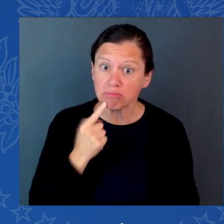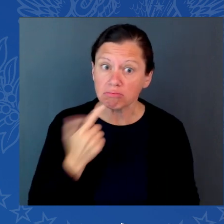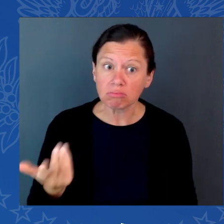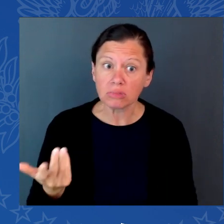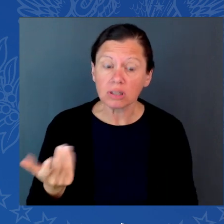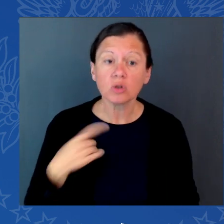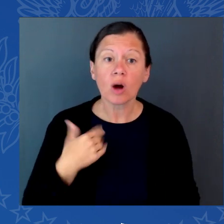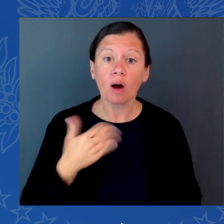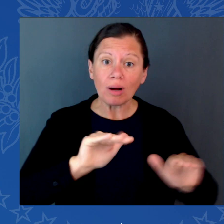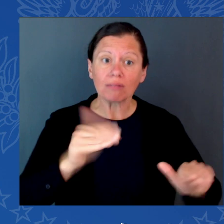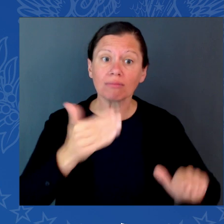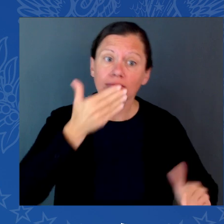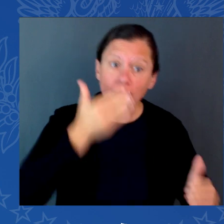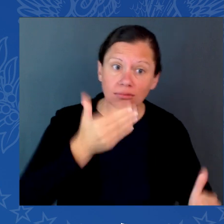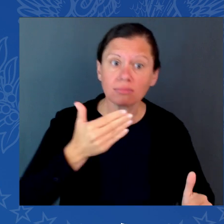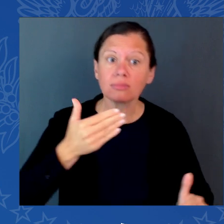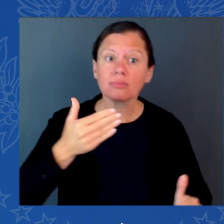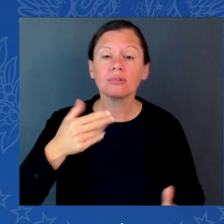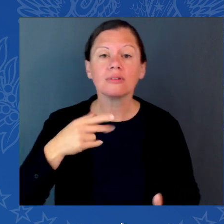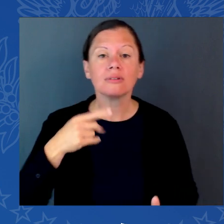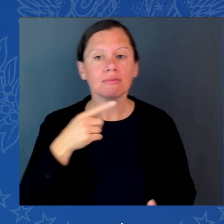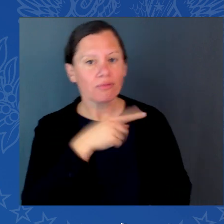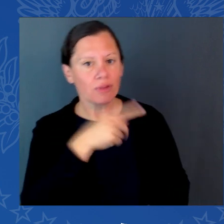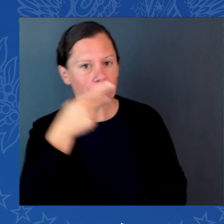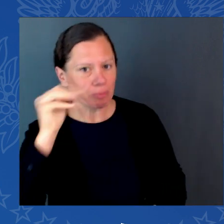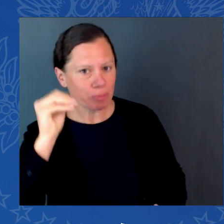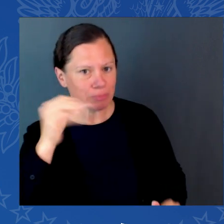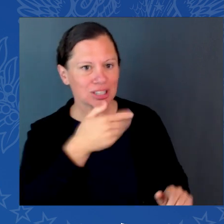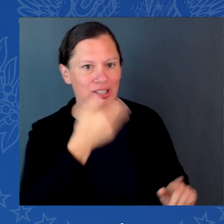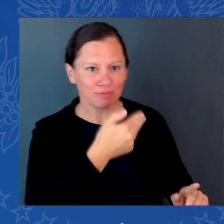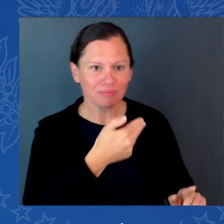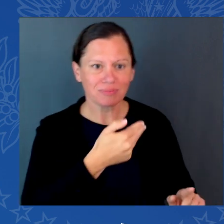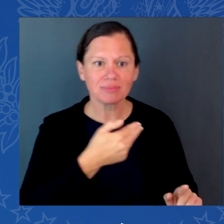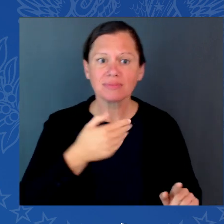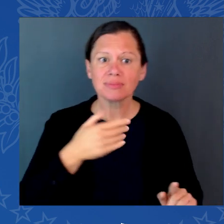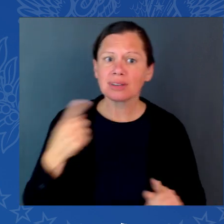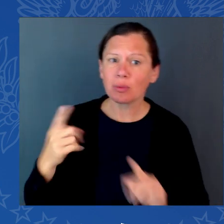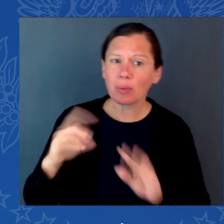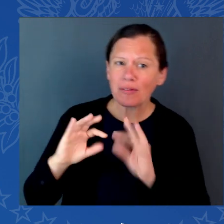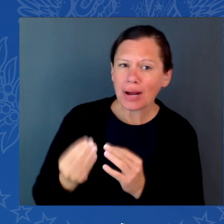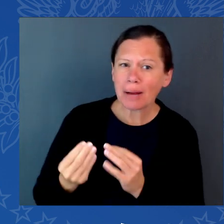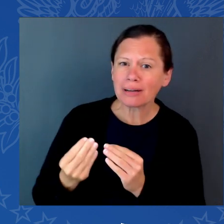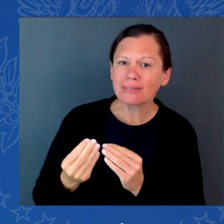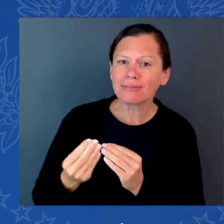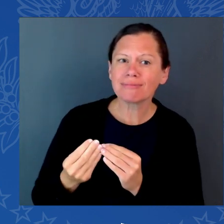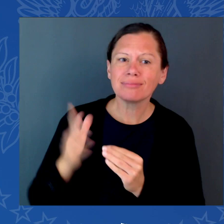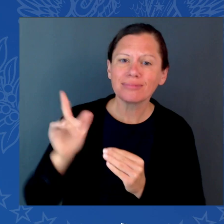One Earth, One Family, One Future: That's the focus of this G20 Summit.